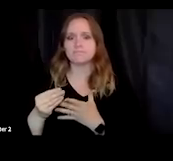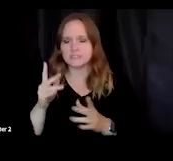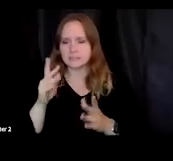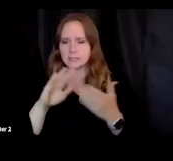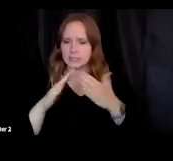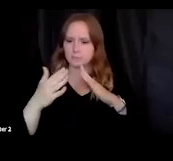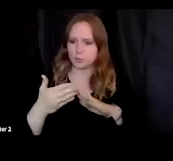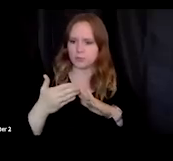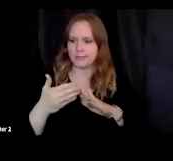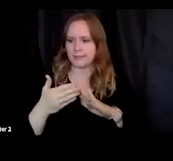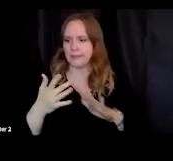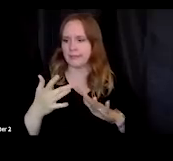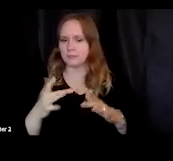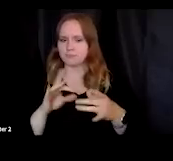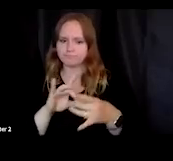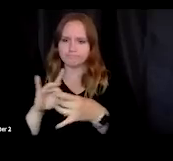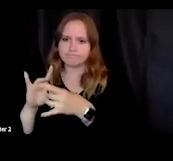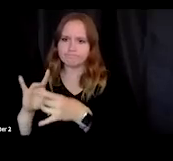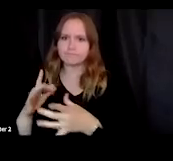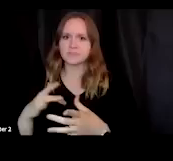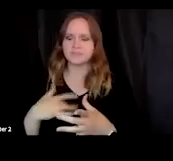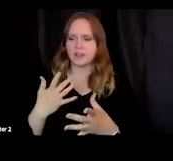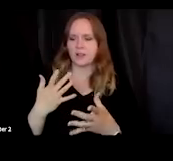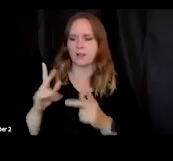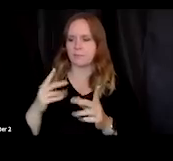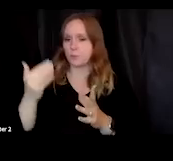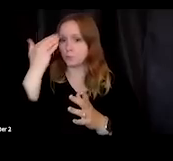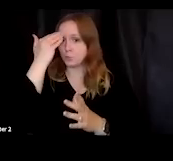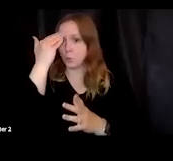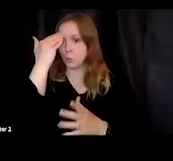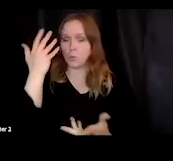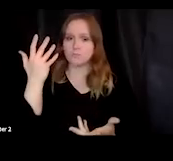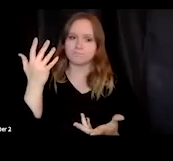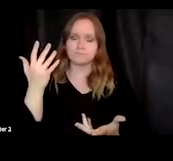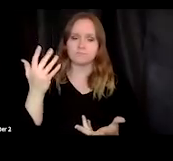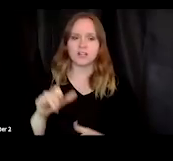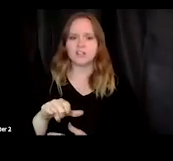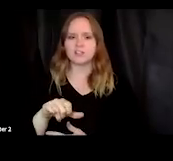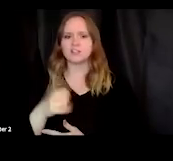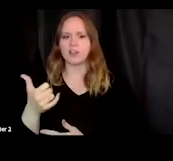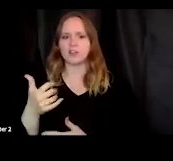when they feel seen, this creates another social pull. And sometimes when we're asking them